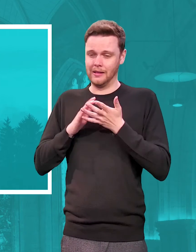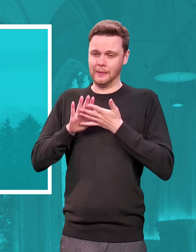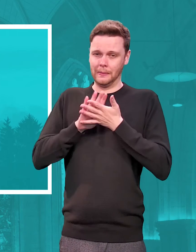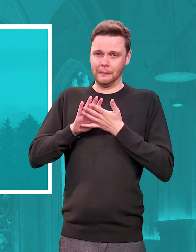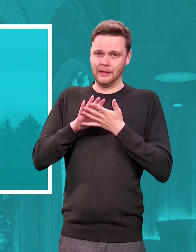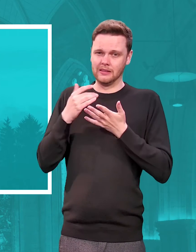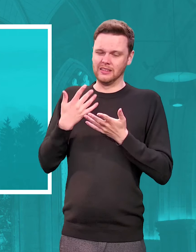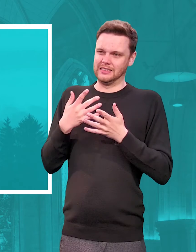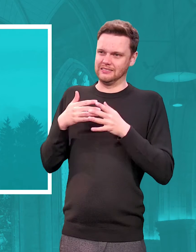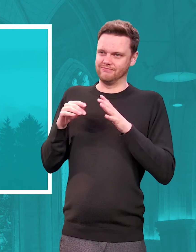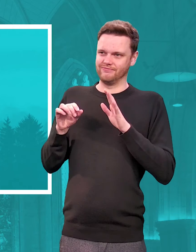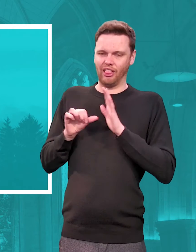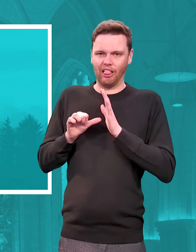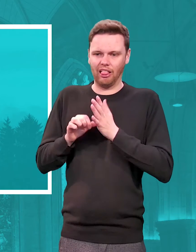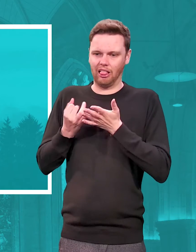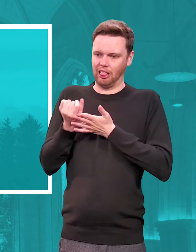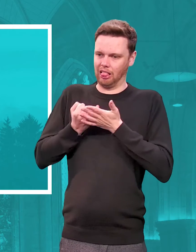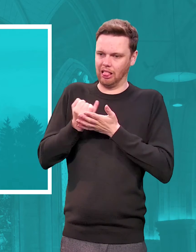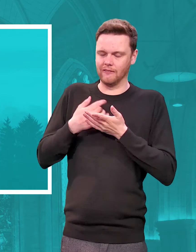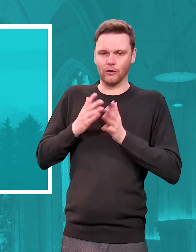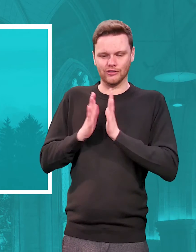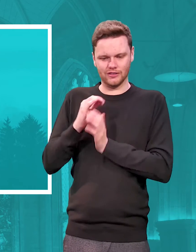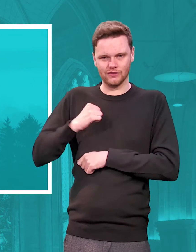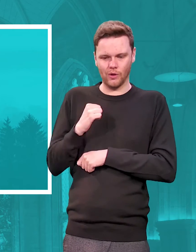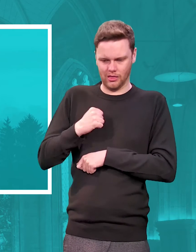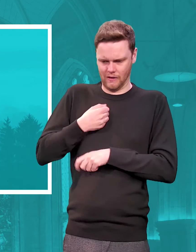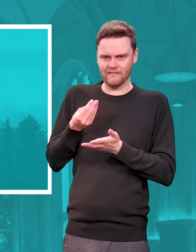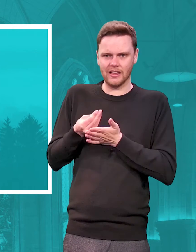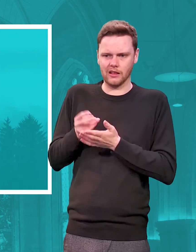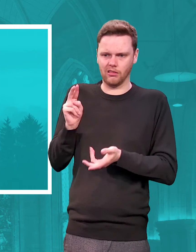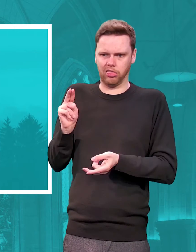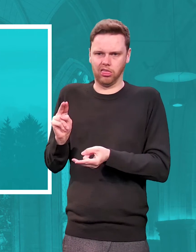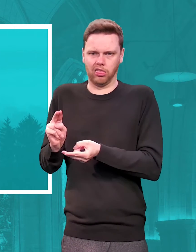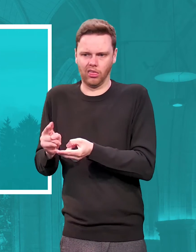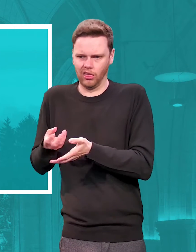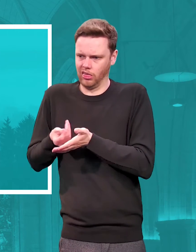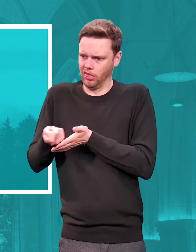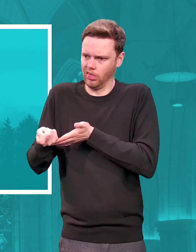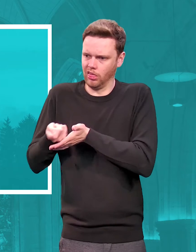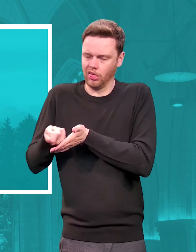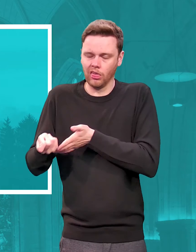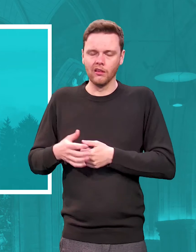on the Church of Scotland's scarce financial resources. In past years we have indicated to the General Assembly